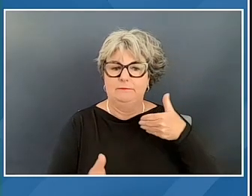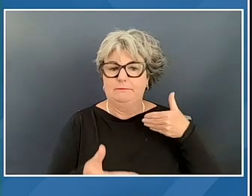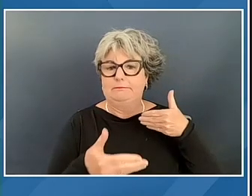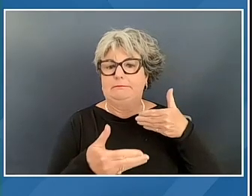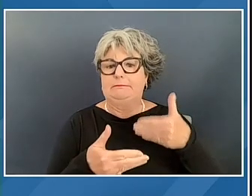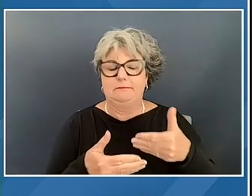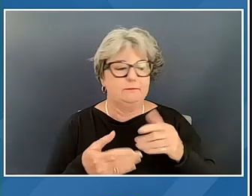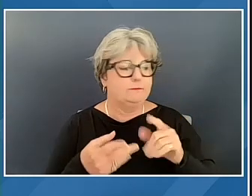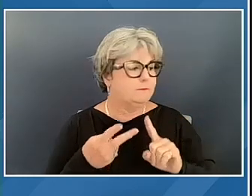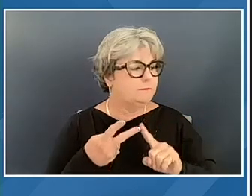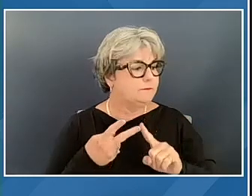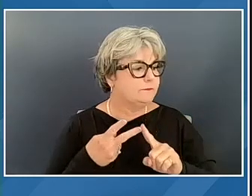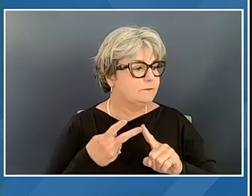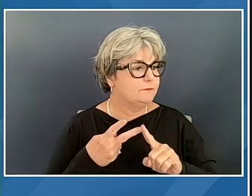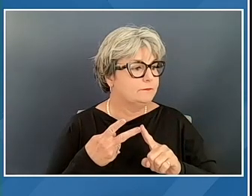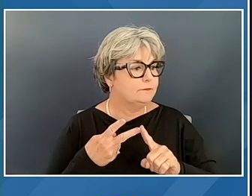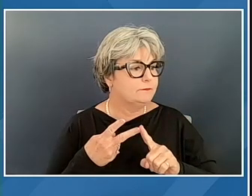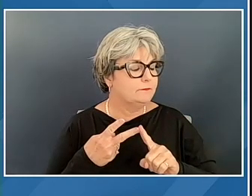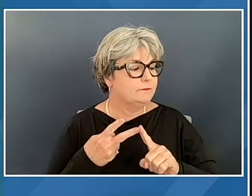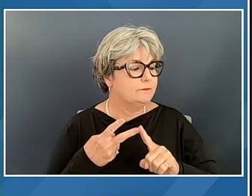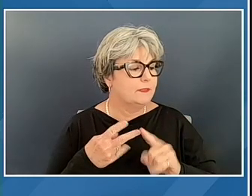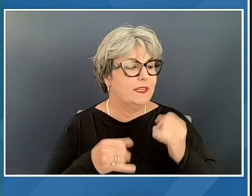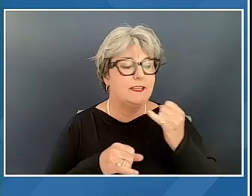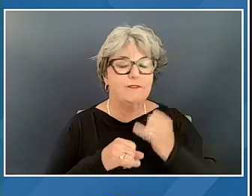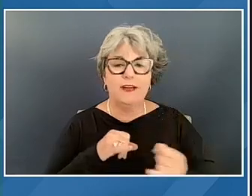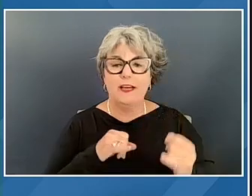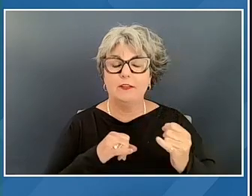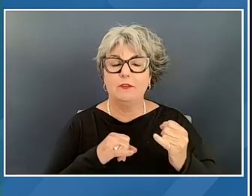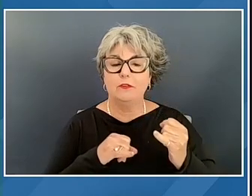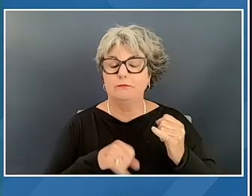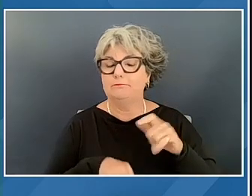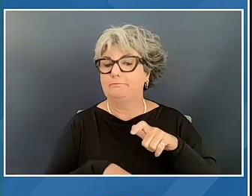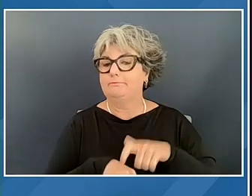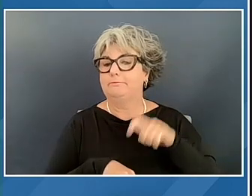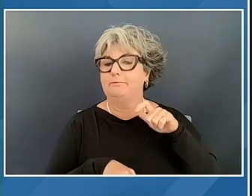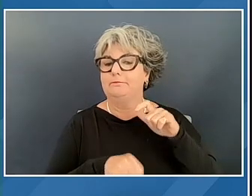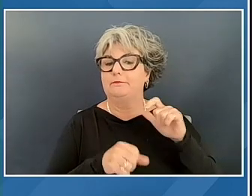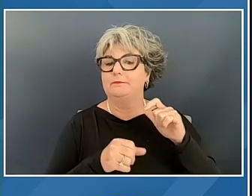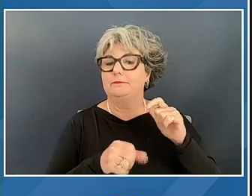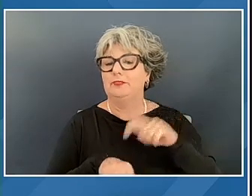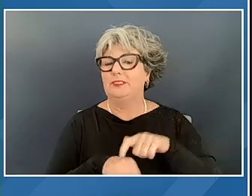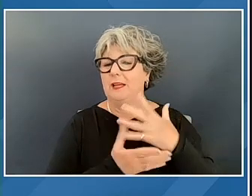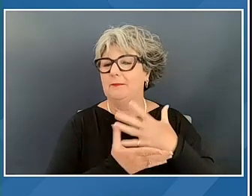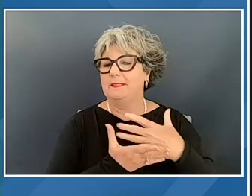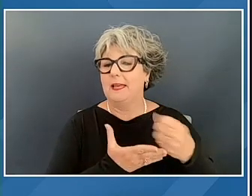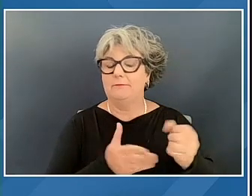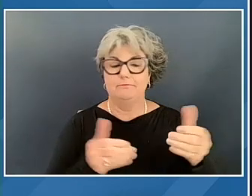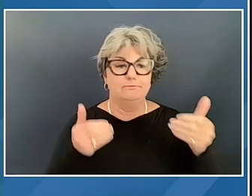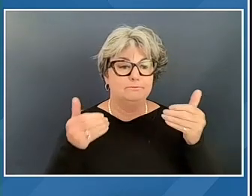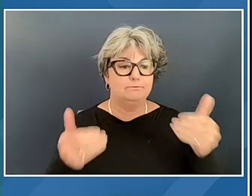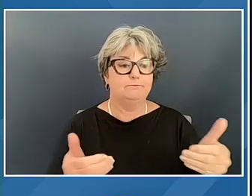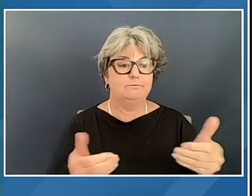then a final verbal notice that your time has expired. So with that, Andi, we- I invite you to